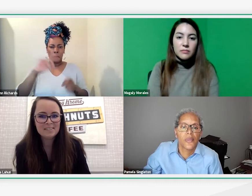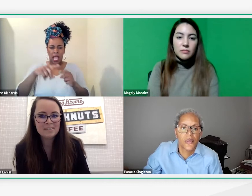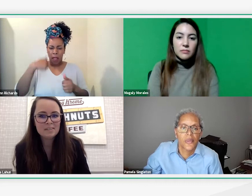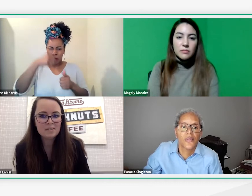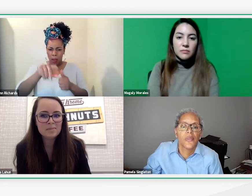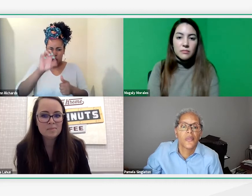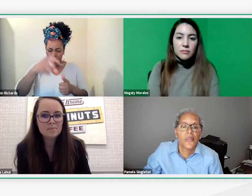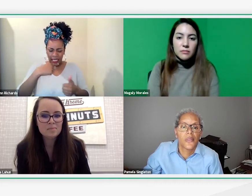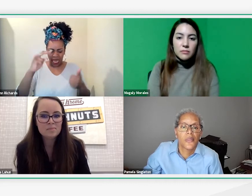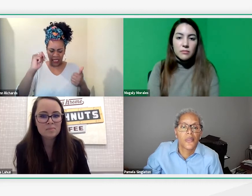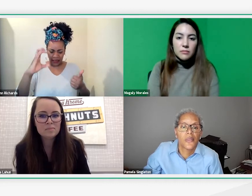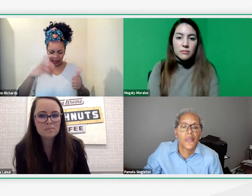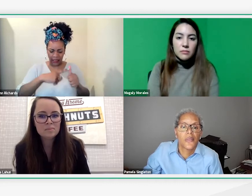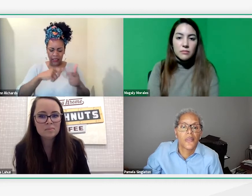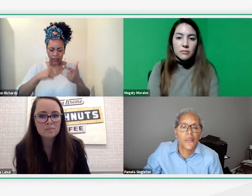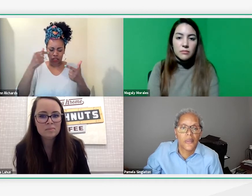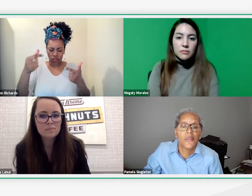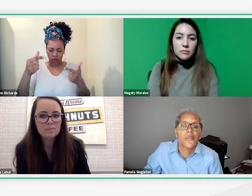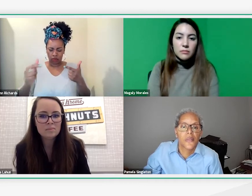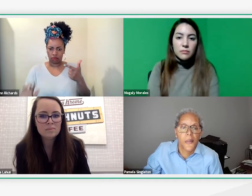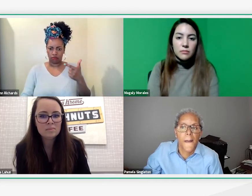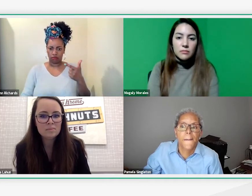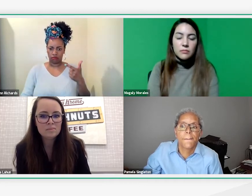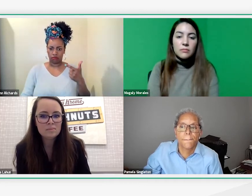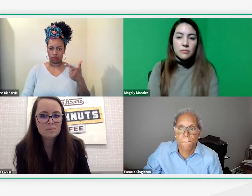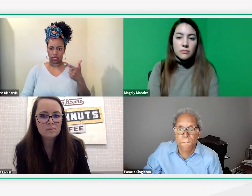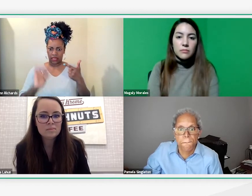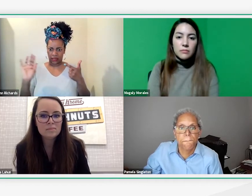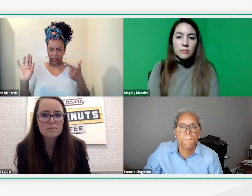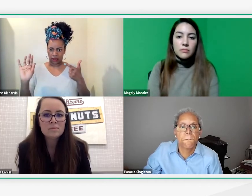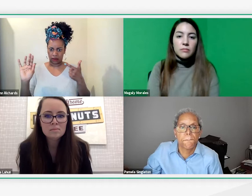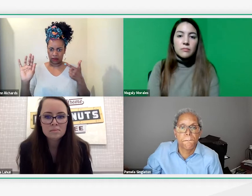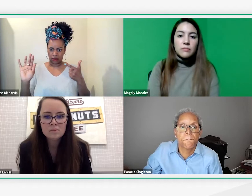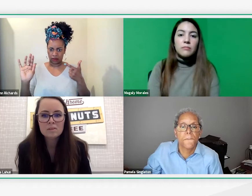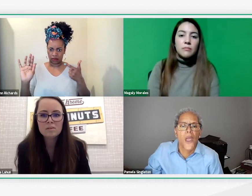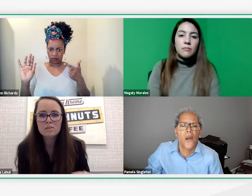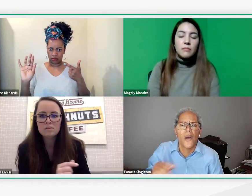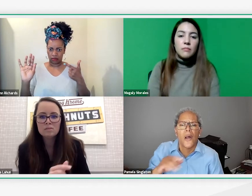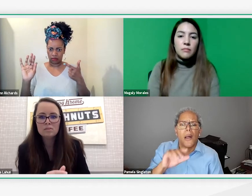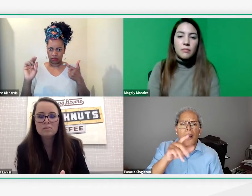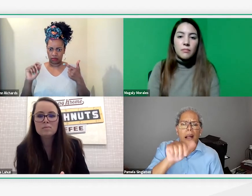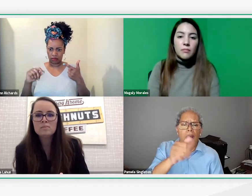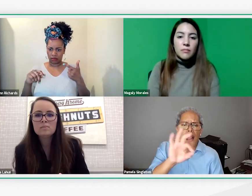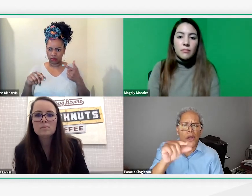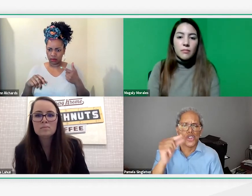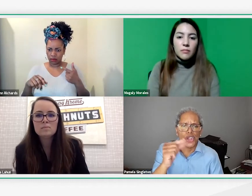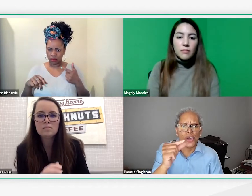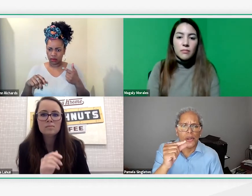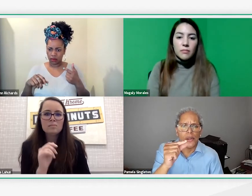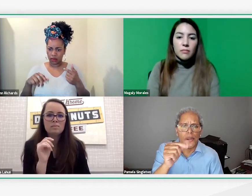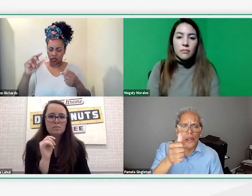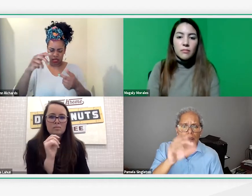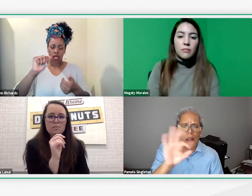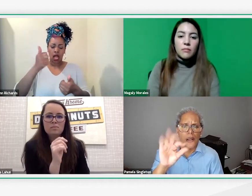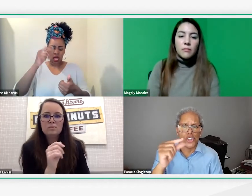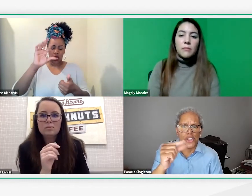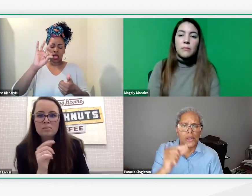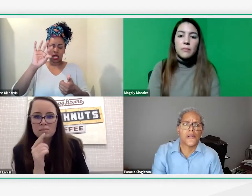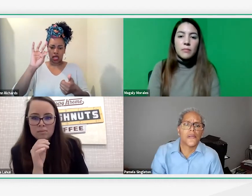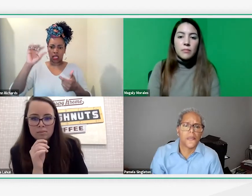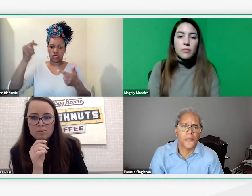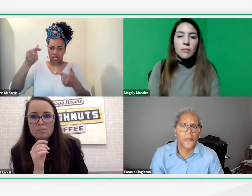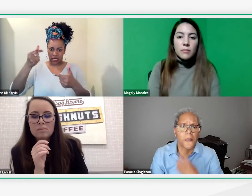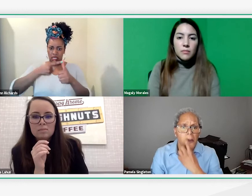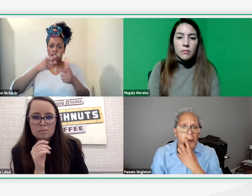but it would be nice if you can remind us. There's the: 1099-C, 1099-G, 1099-NEC.